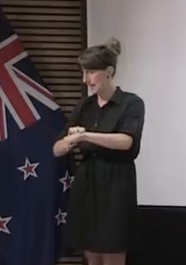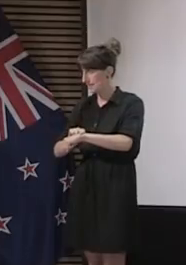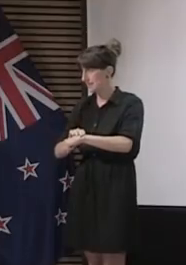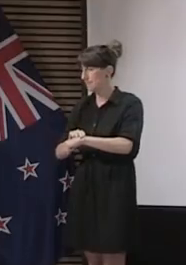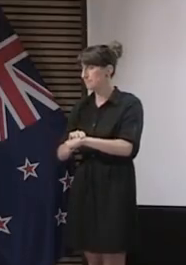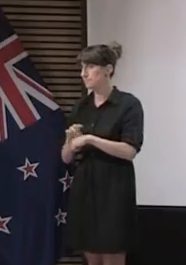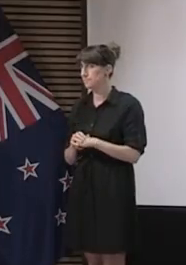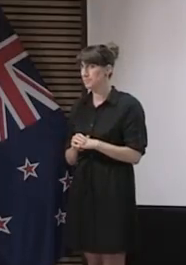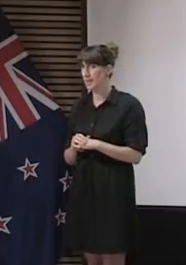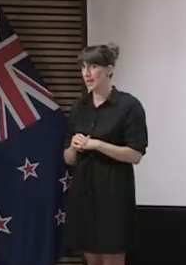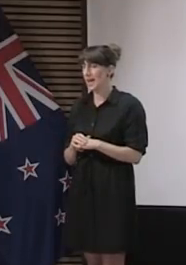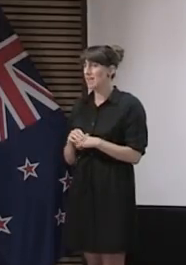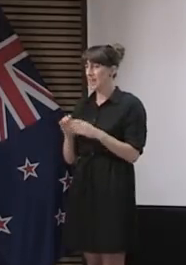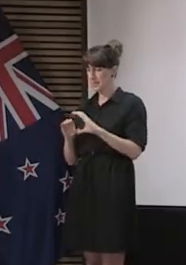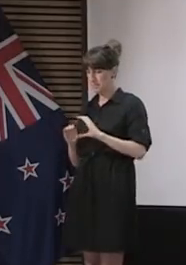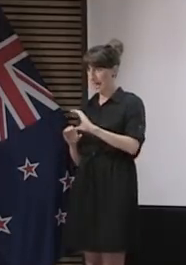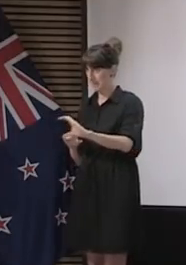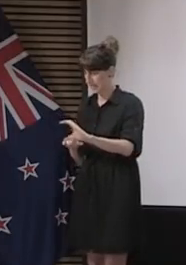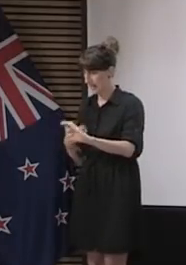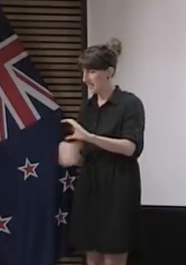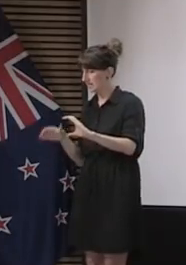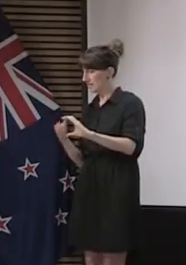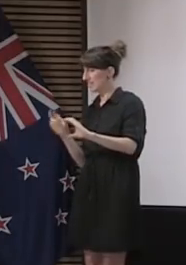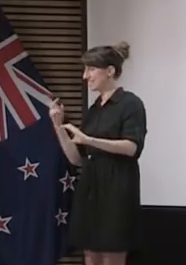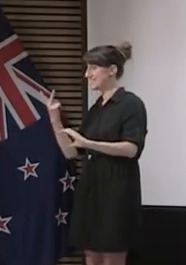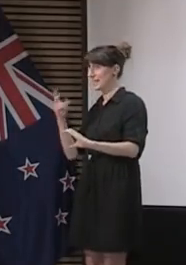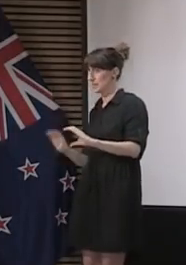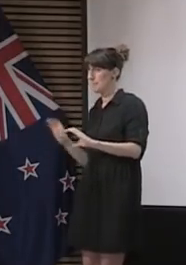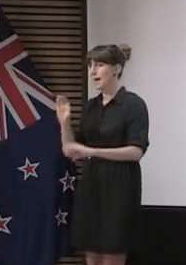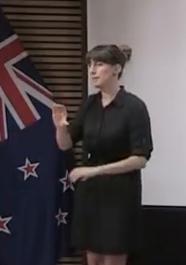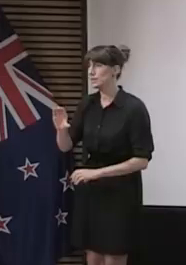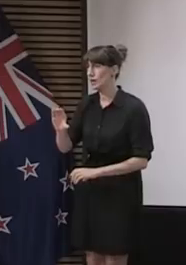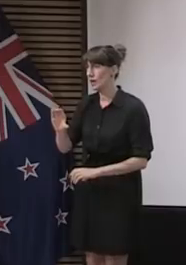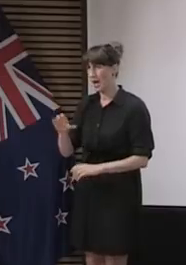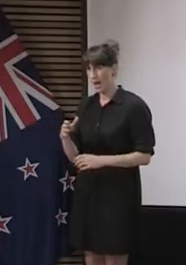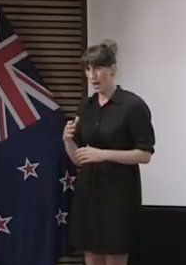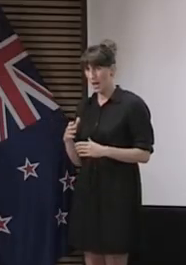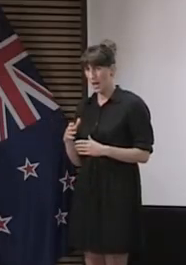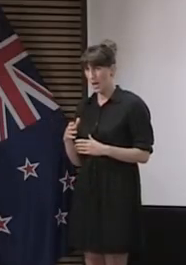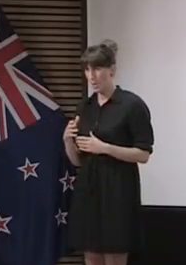How did thatget that impression? Again I amsimply giving you thedecisions that have been madeby Cabinet and ministers.